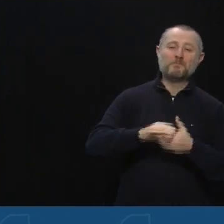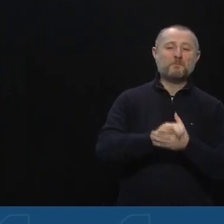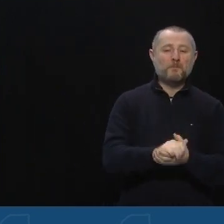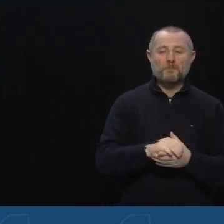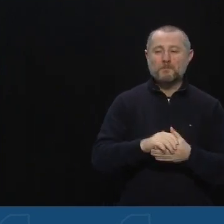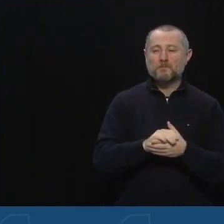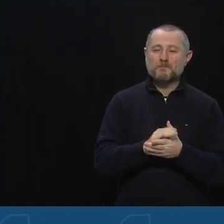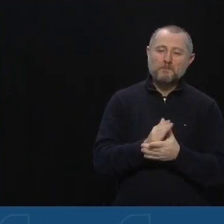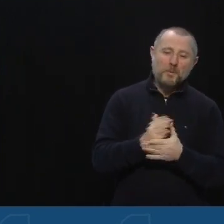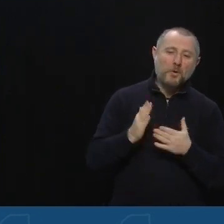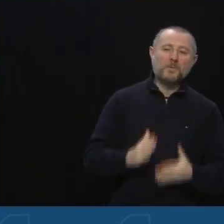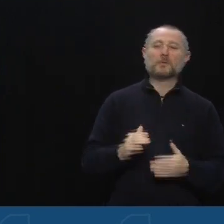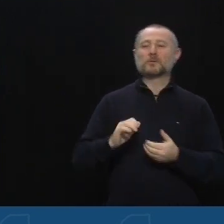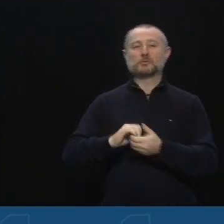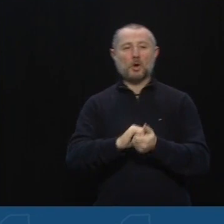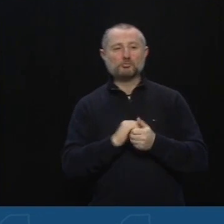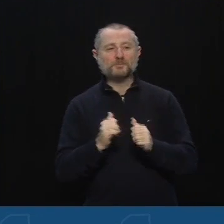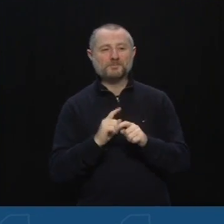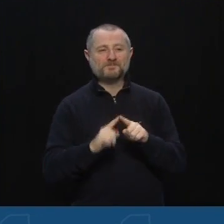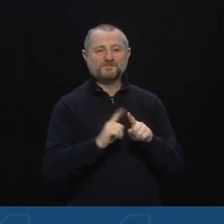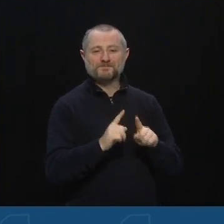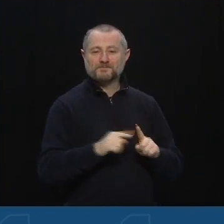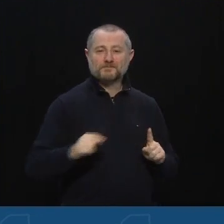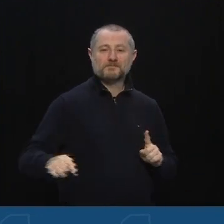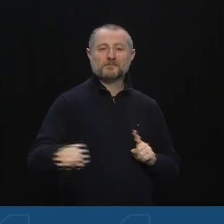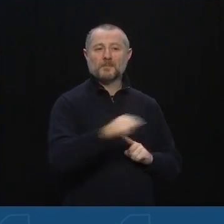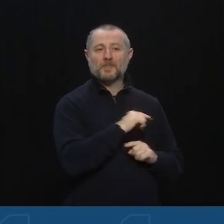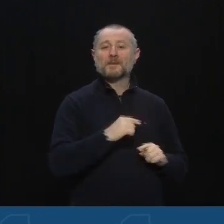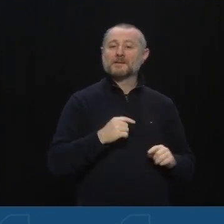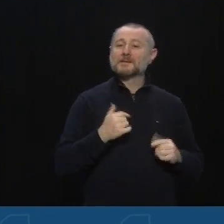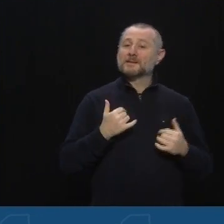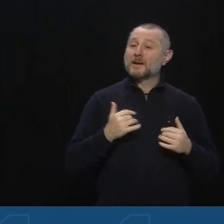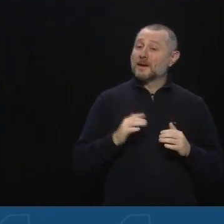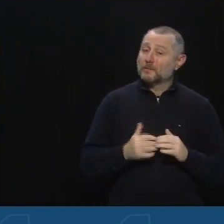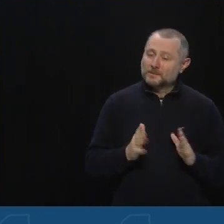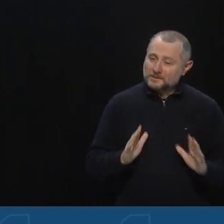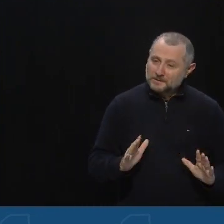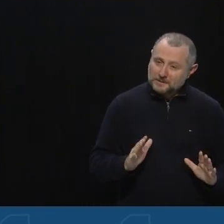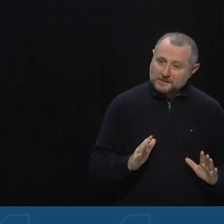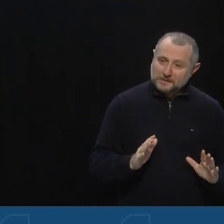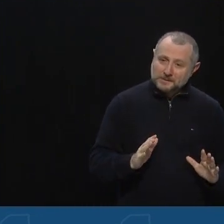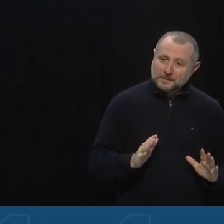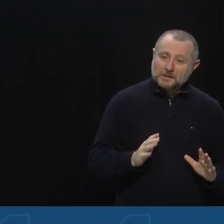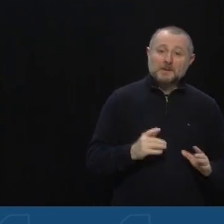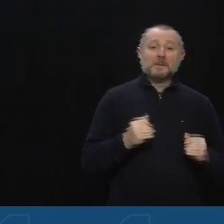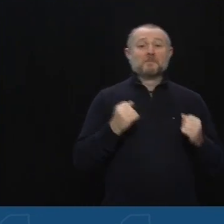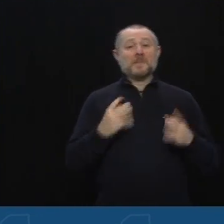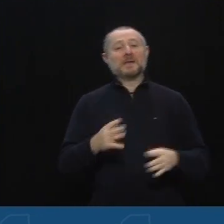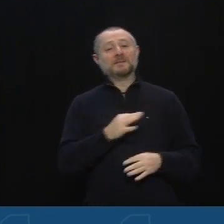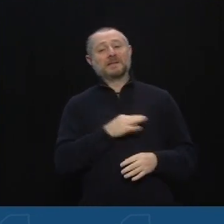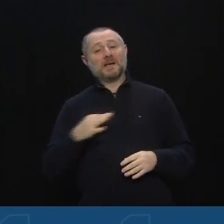WE'RE GOING TO ACHIEVE THAT WITH WORKING WITH OUR GREAT PARTNERS. HOW DO HE WITH DO THAT? FIRST OF ALL JRK , WE HAVE TO STOP ING OF CURRENT